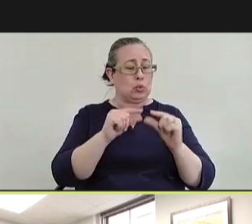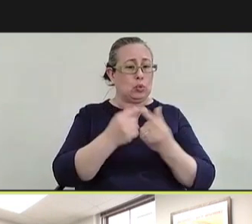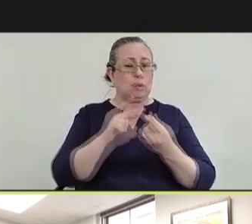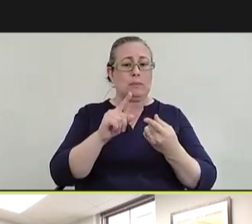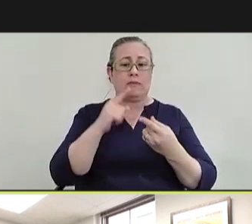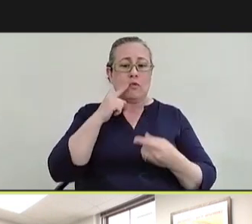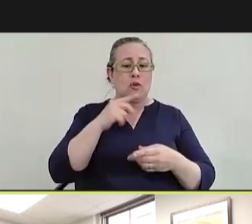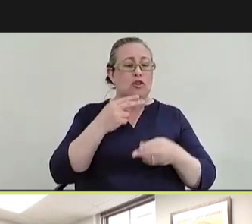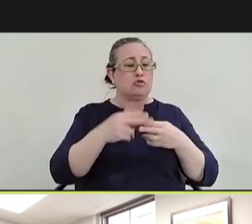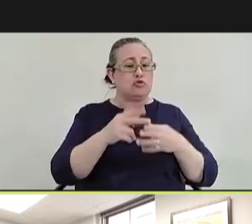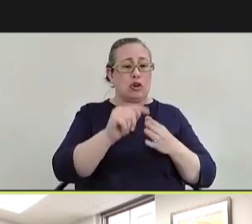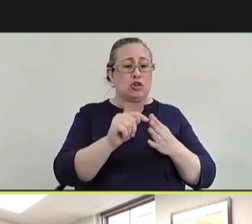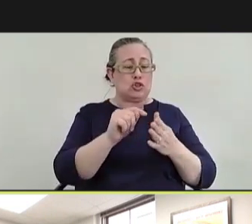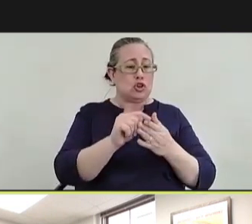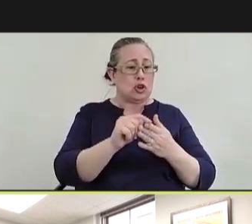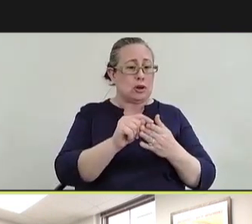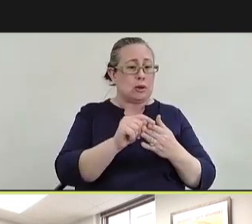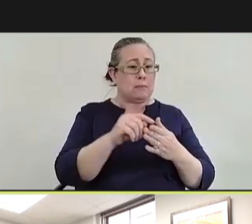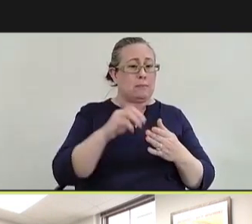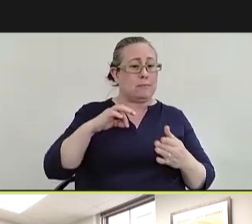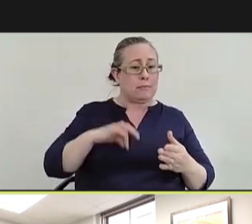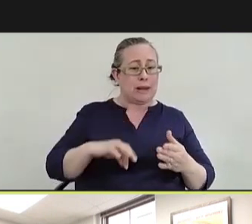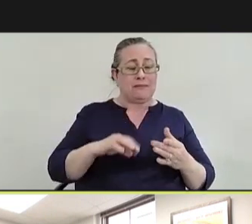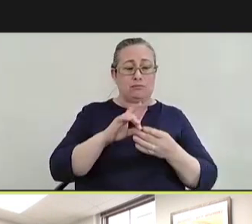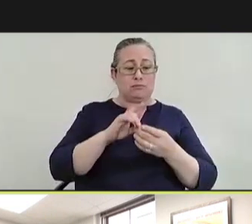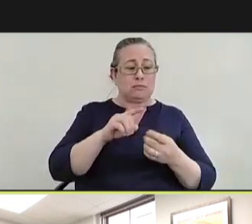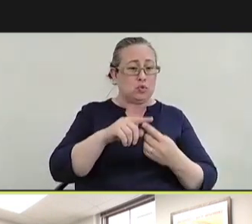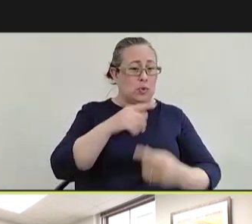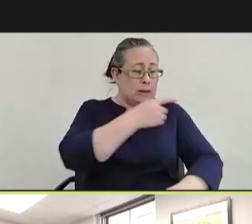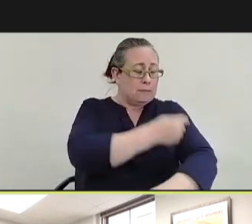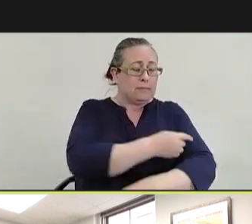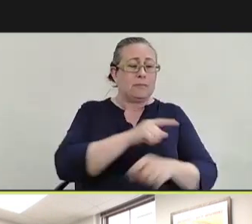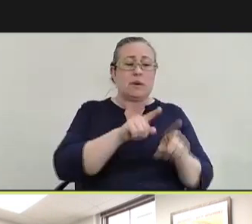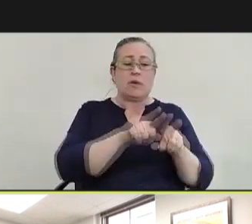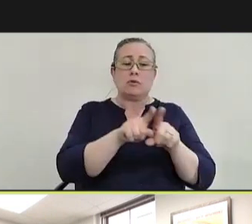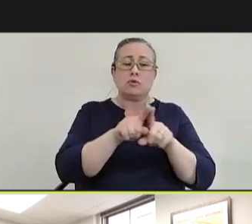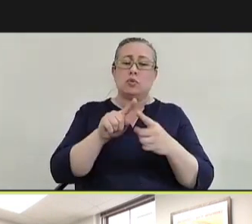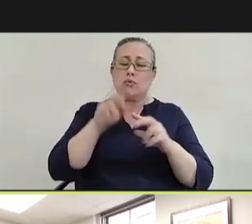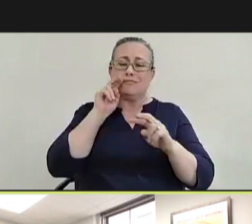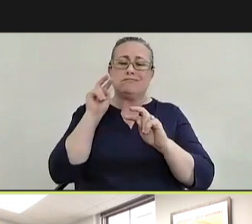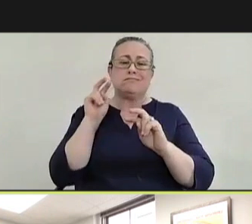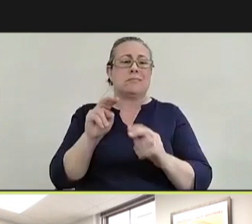benefit as far as maternal immunization, but also to look at ways that we can develop those